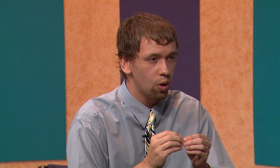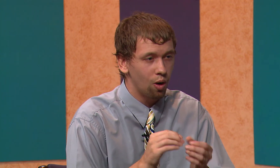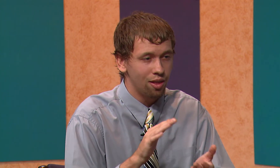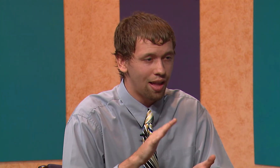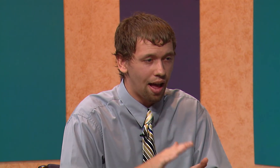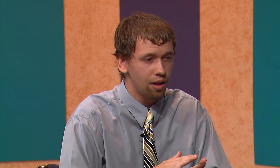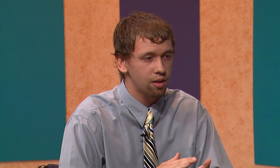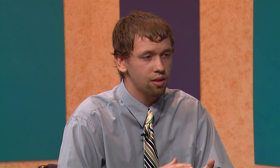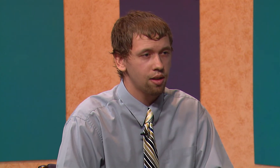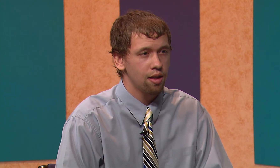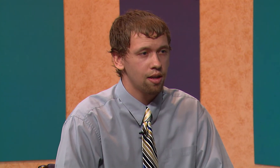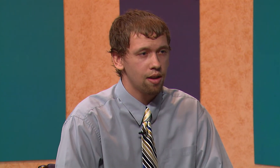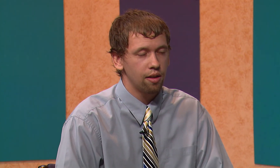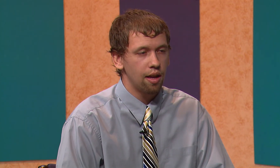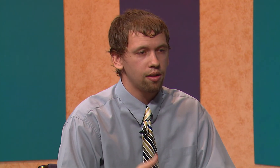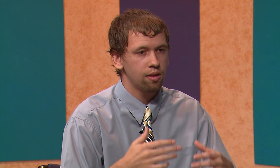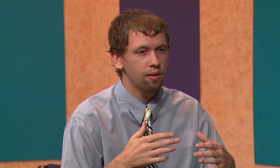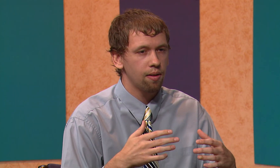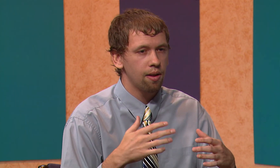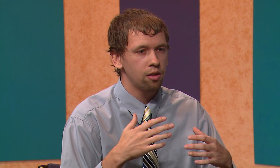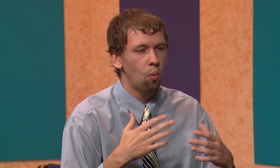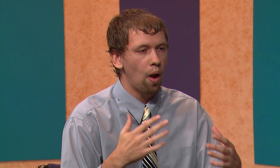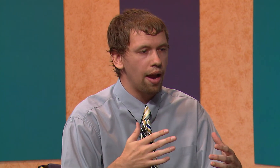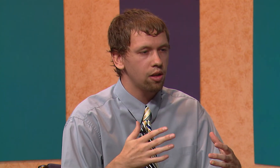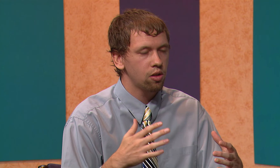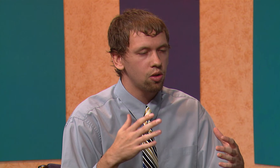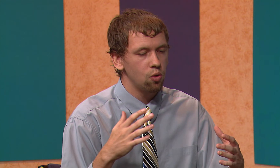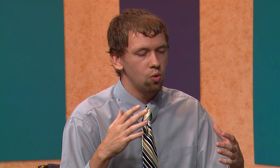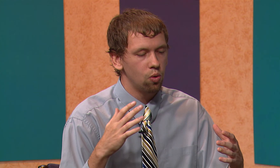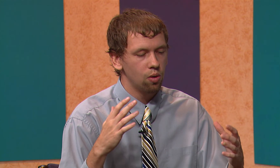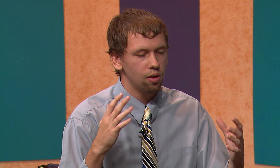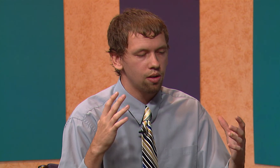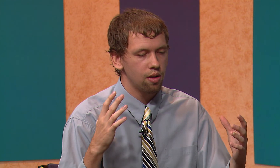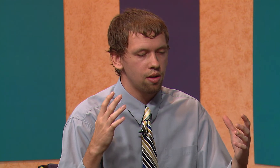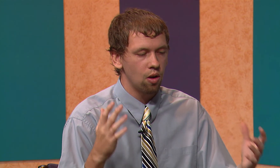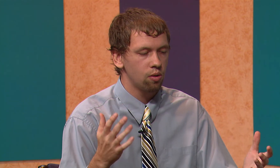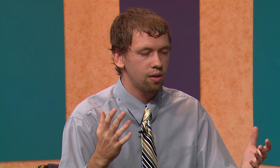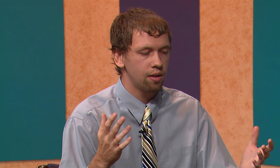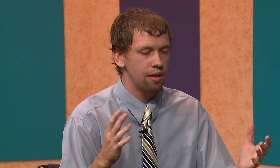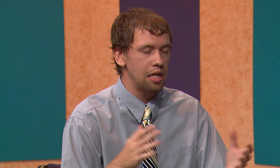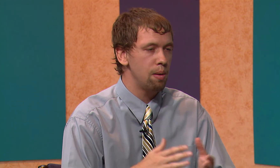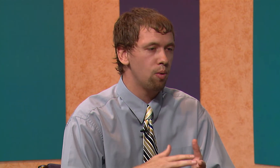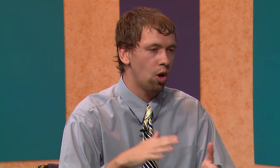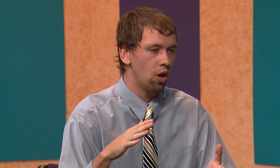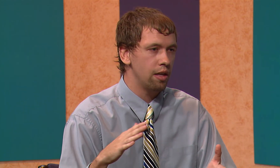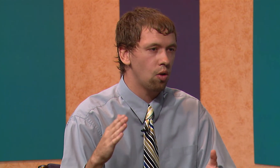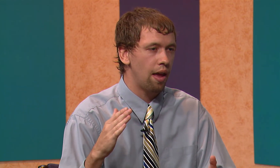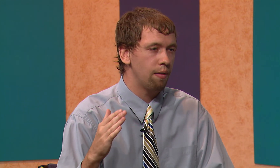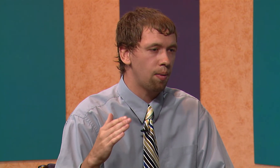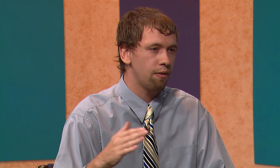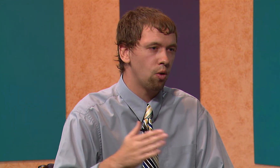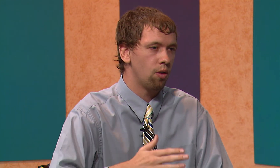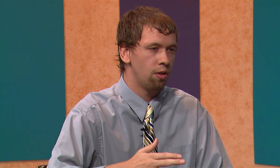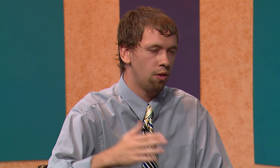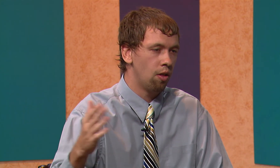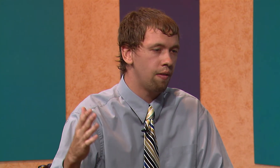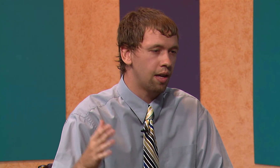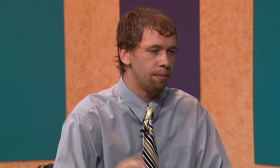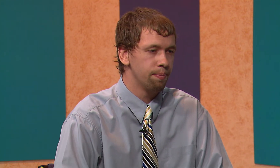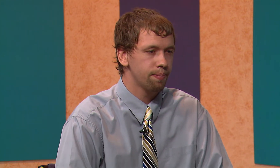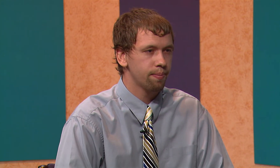or less, it’s a way to teach people early so they have something for their lifetime.